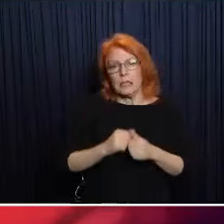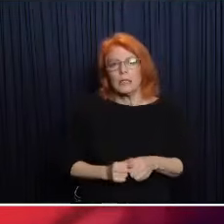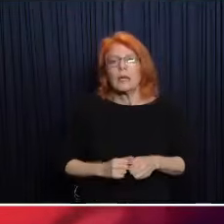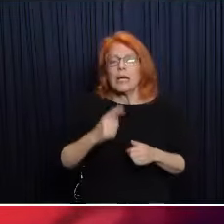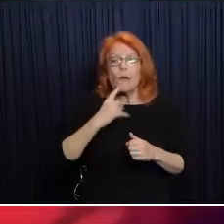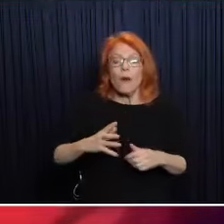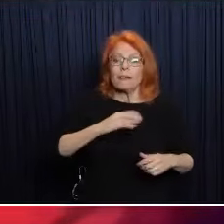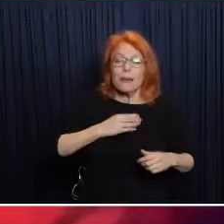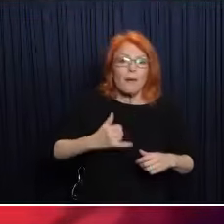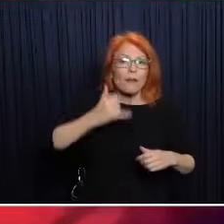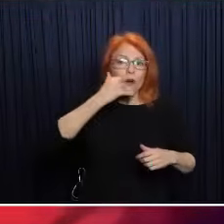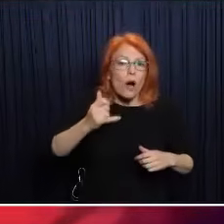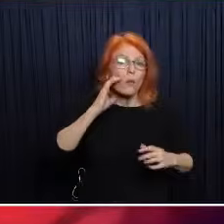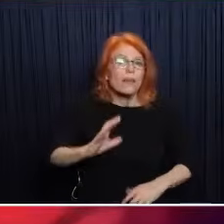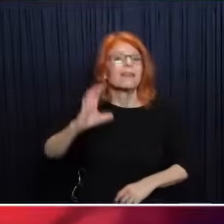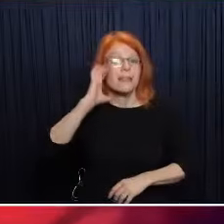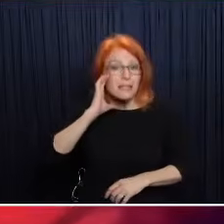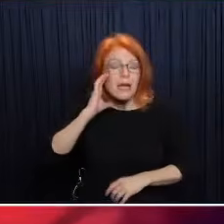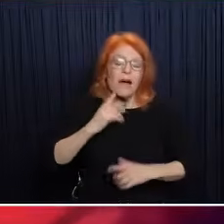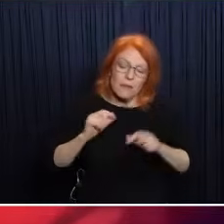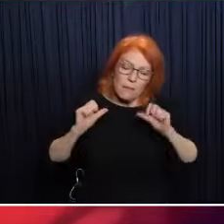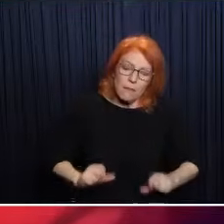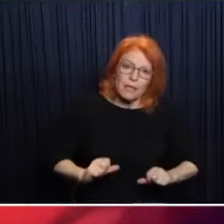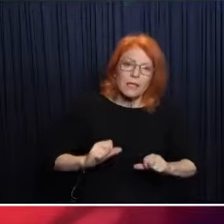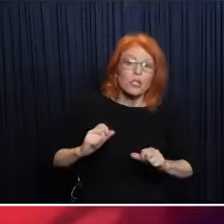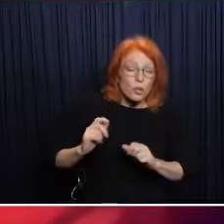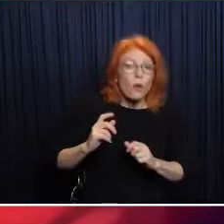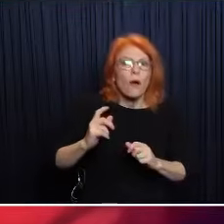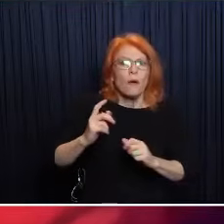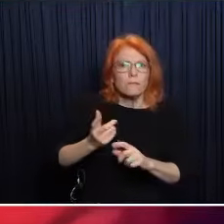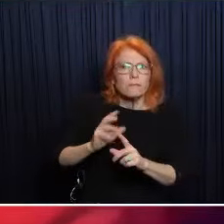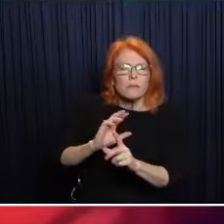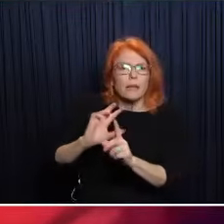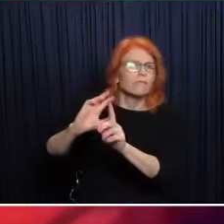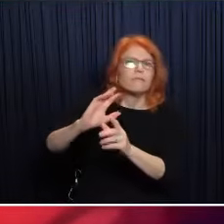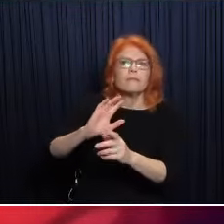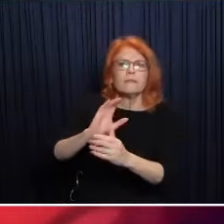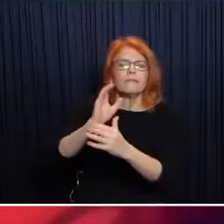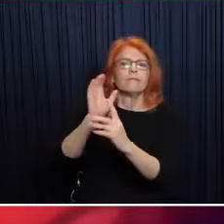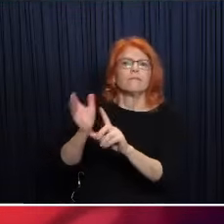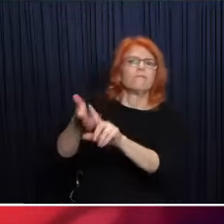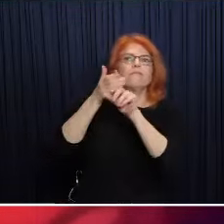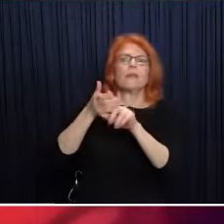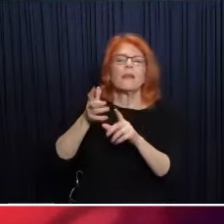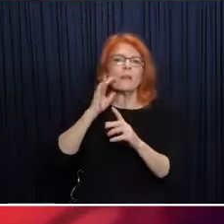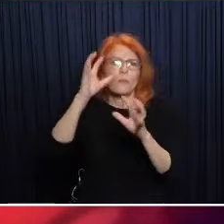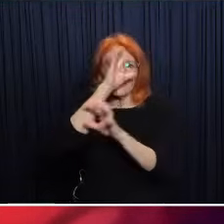WHO CAN CALL HIM AND GET HIM TO ANSWER? THAT IS ME. HE WILL TAKE MY CALL.